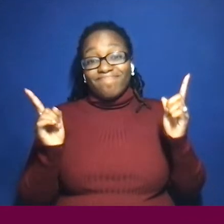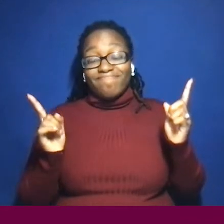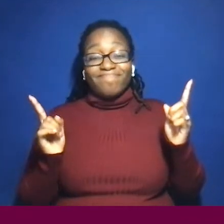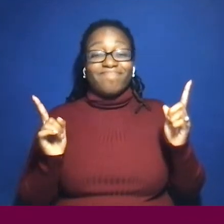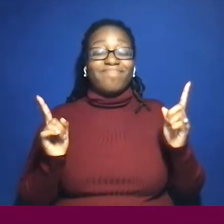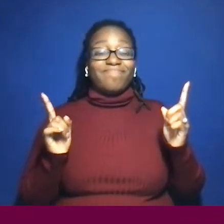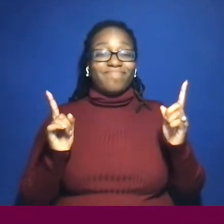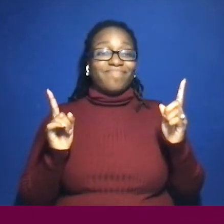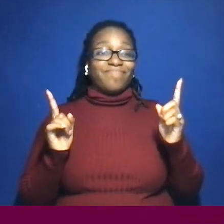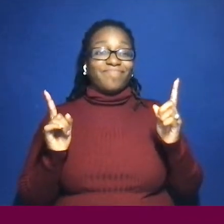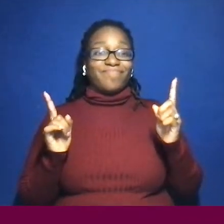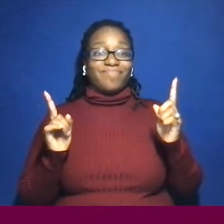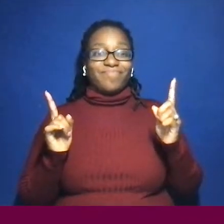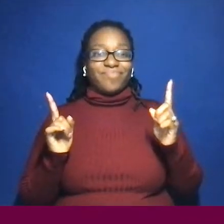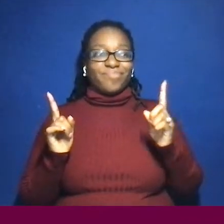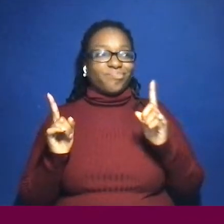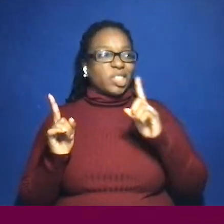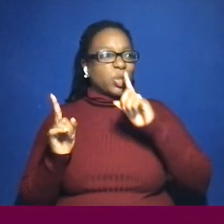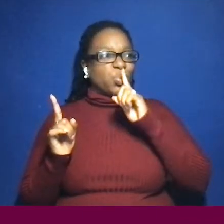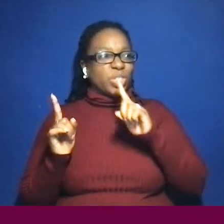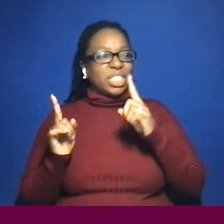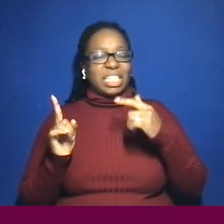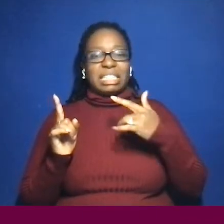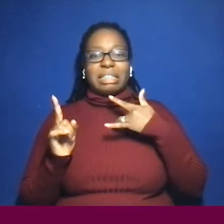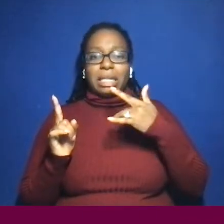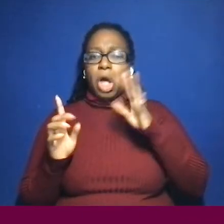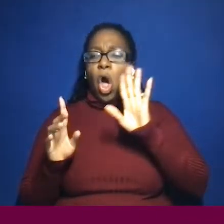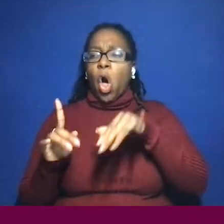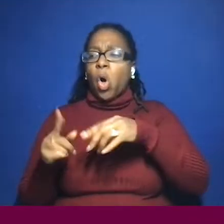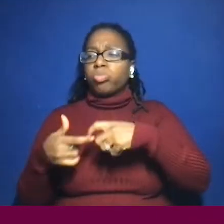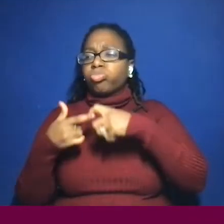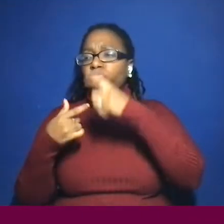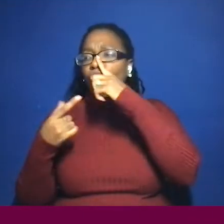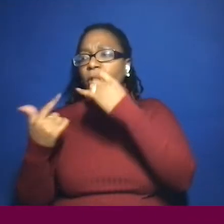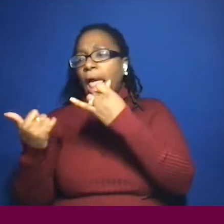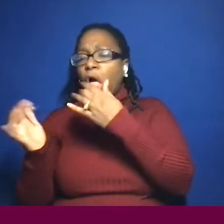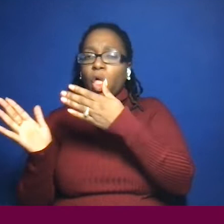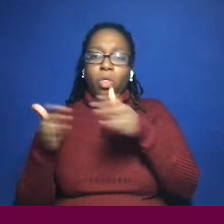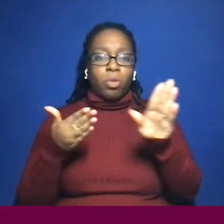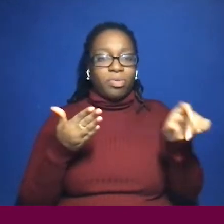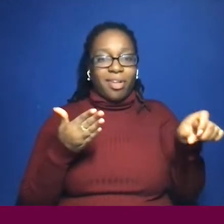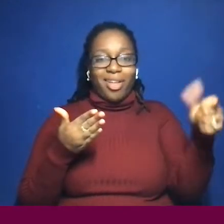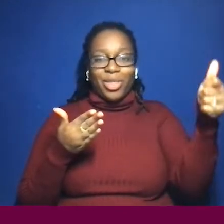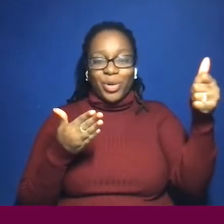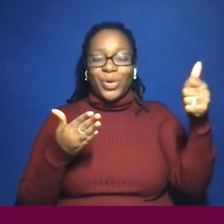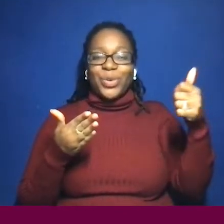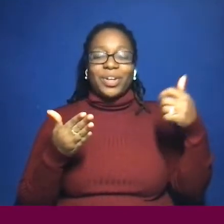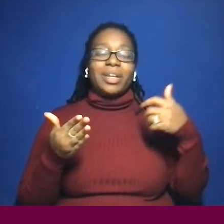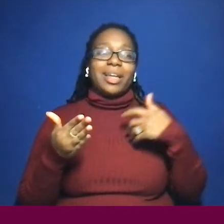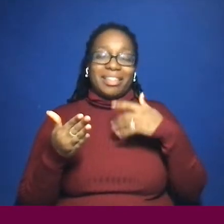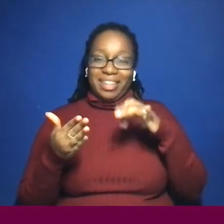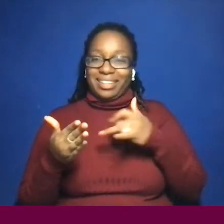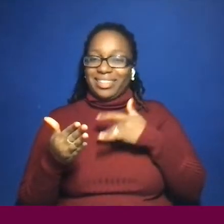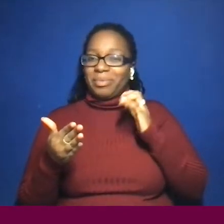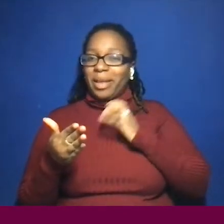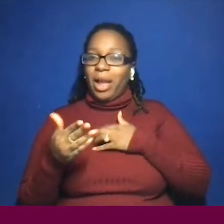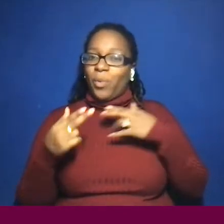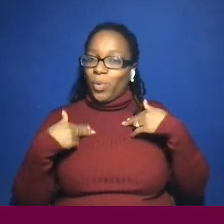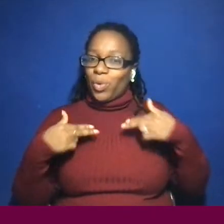the focus goes to the next important thing and it seems to be a human response to just move